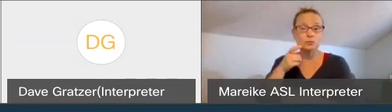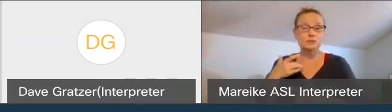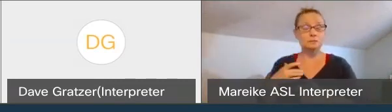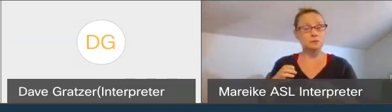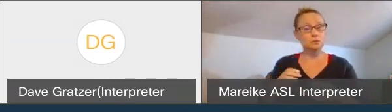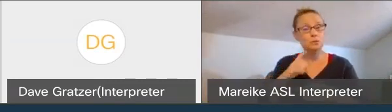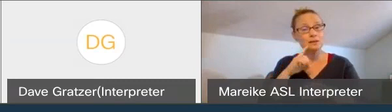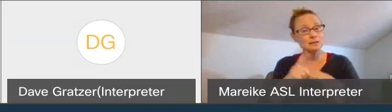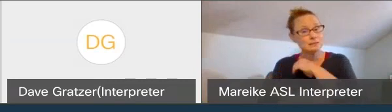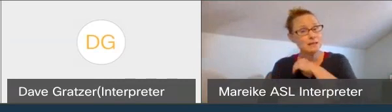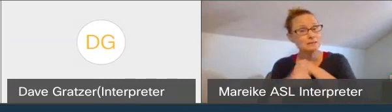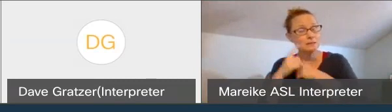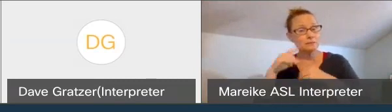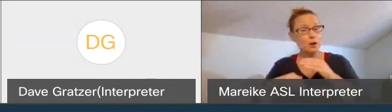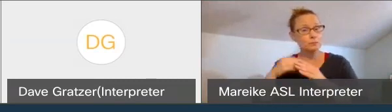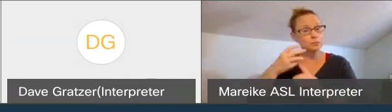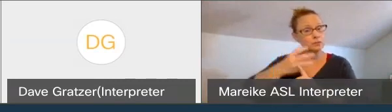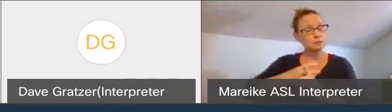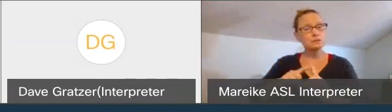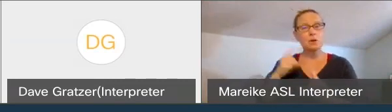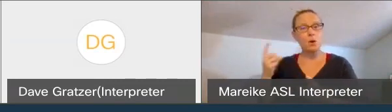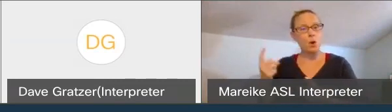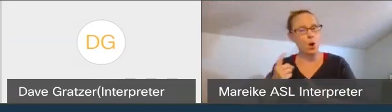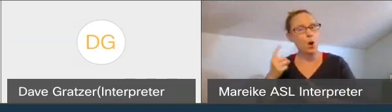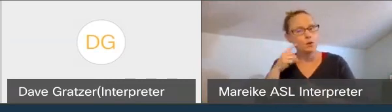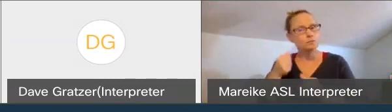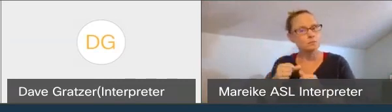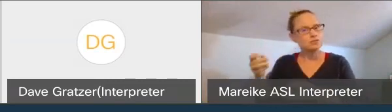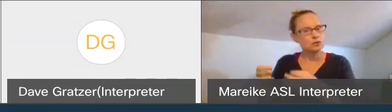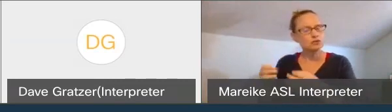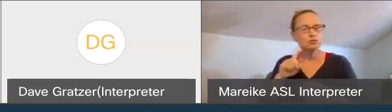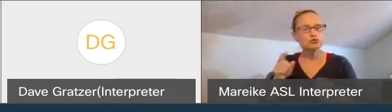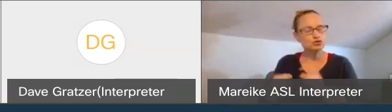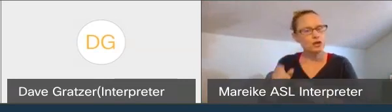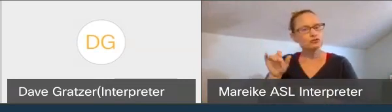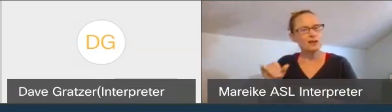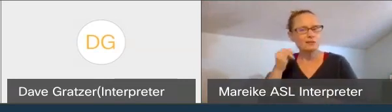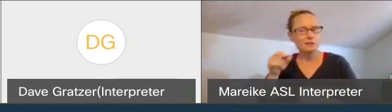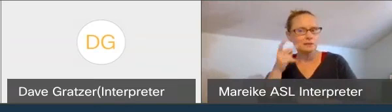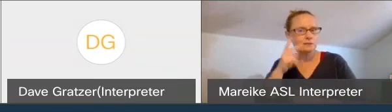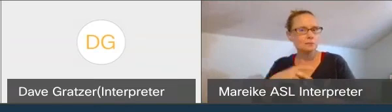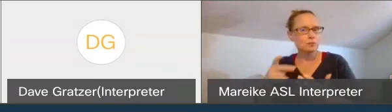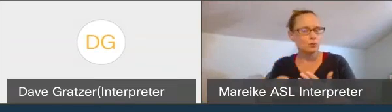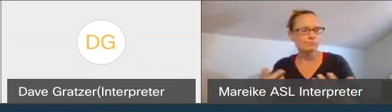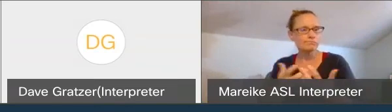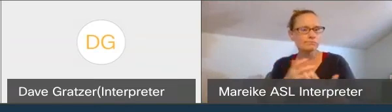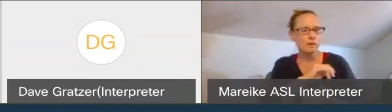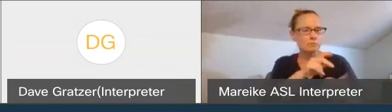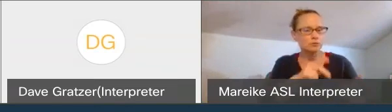for up to six months, but always maintain the discretion to change the sentencing as they see appropriate, allows the client to see that they can spend two weeks in jail